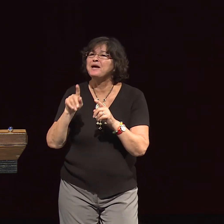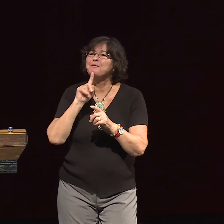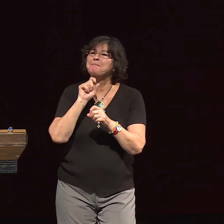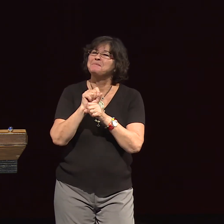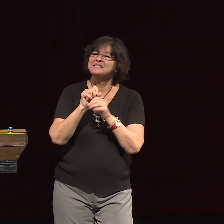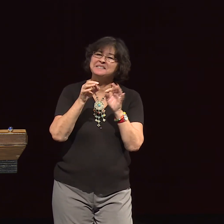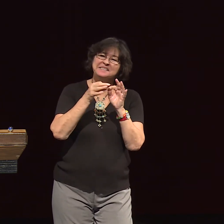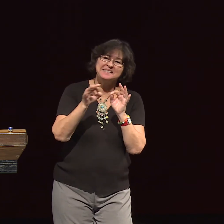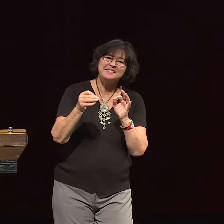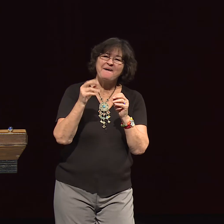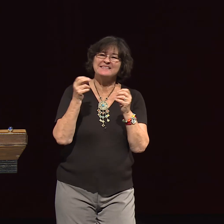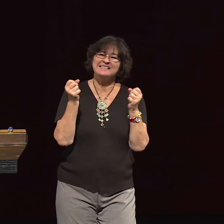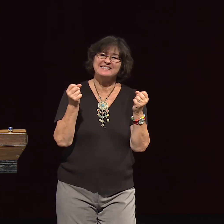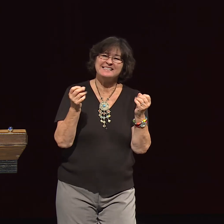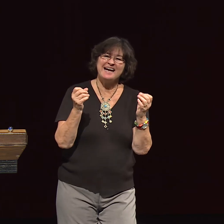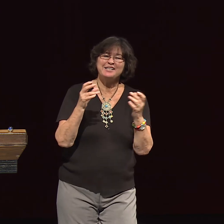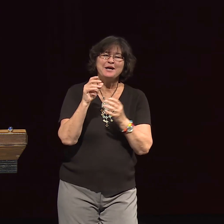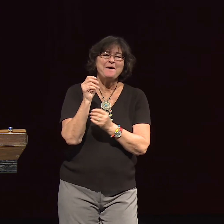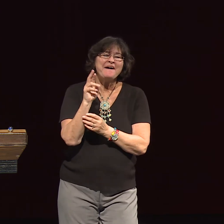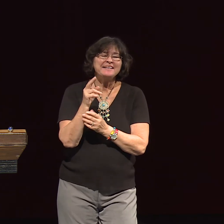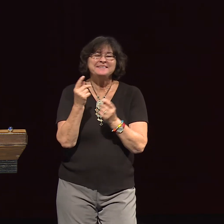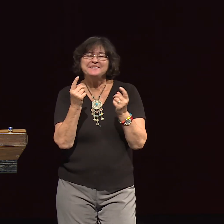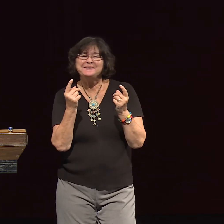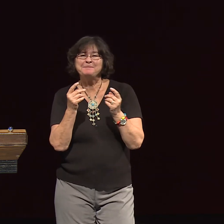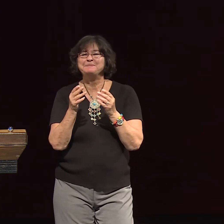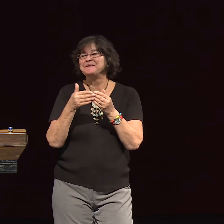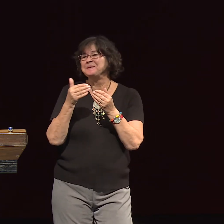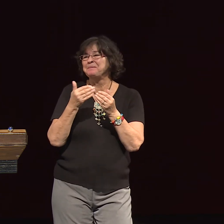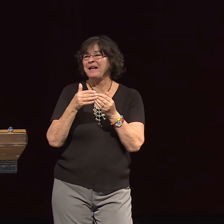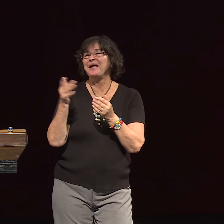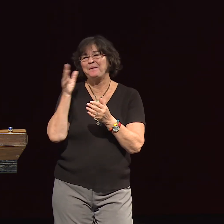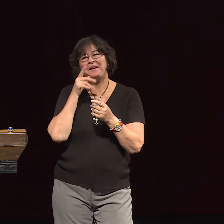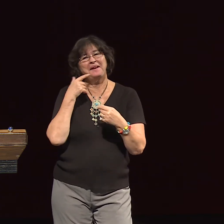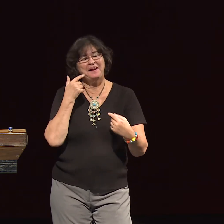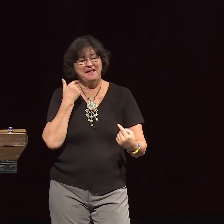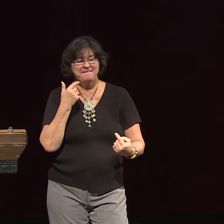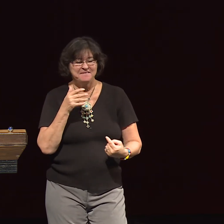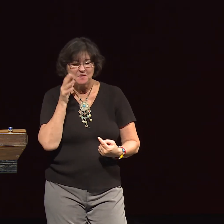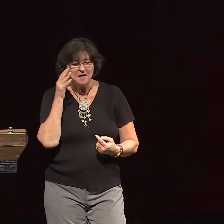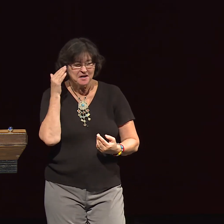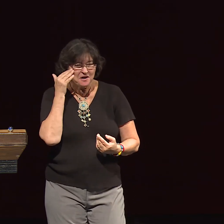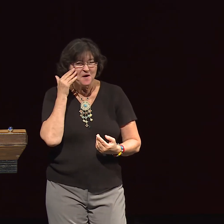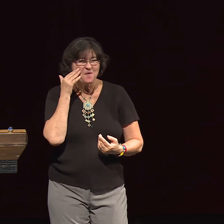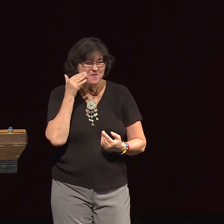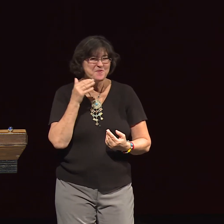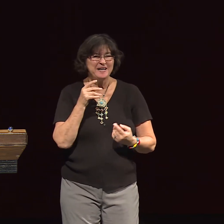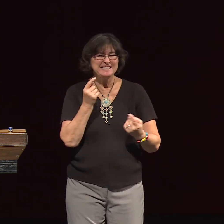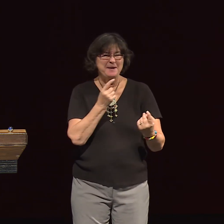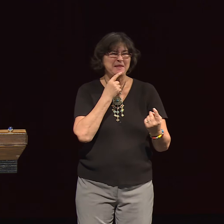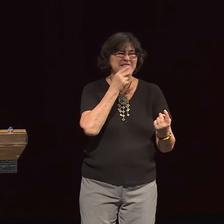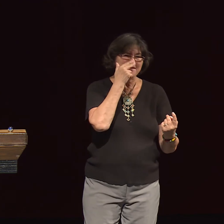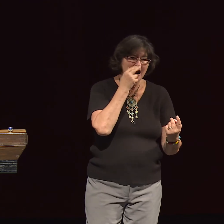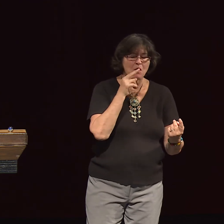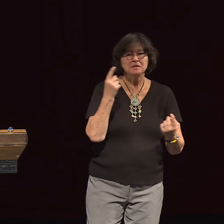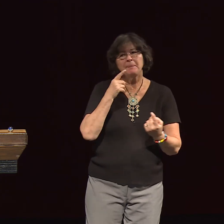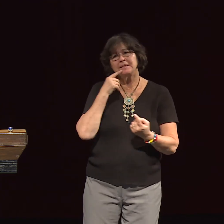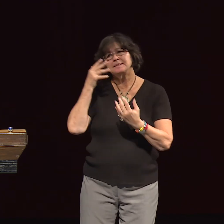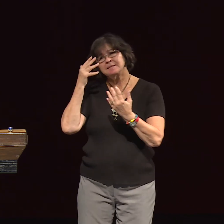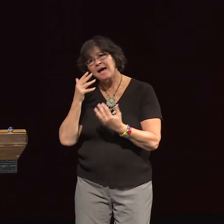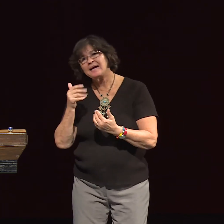but they may say silly things or sign silly things to get people to laugh. They know when things are funny